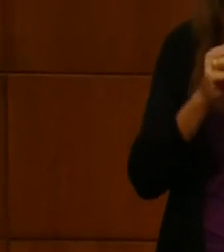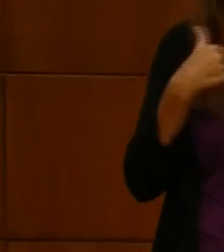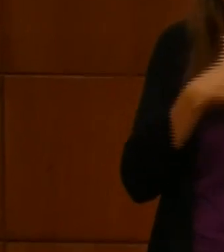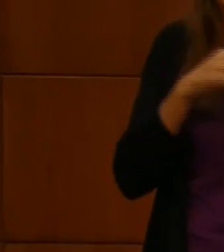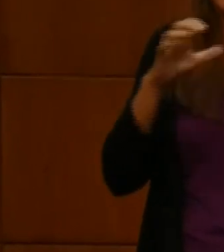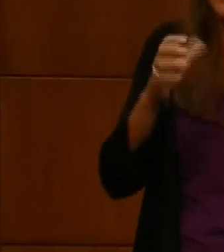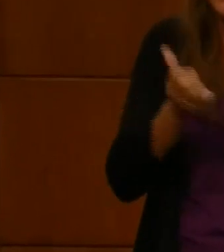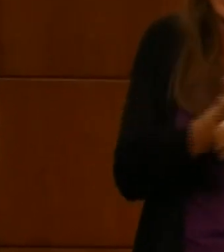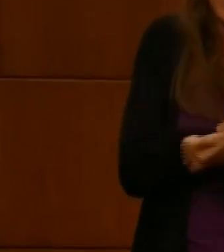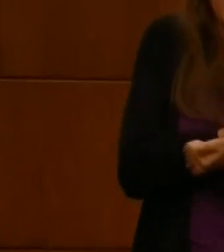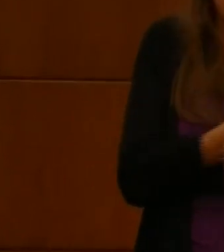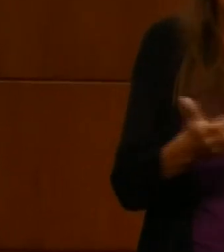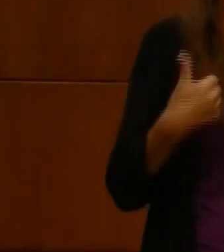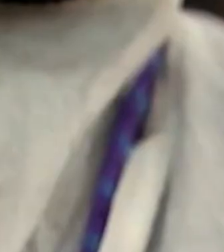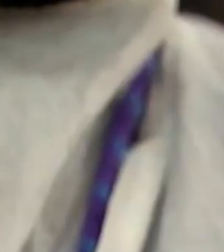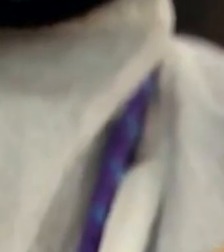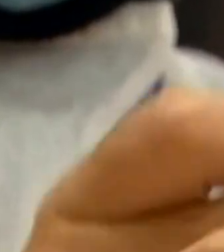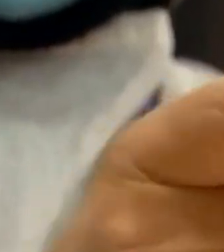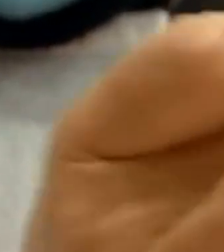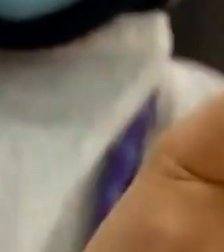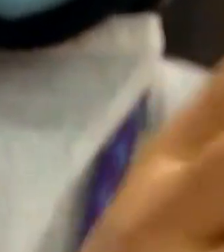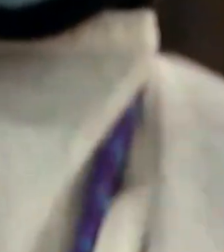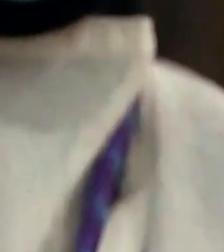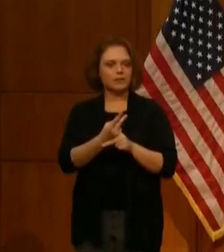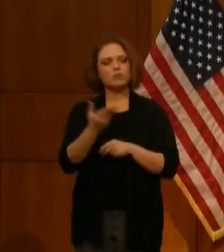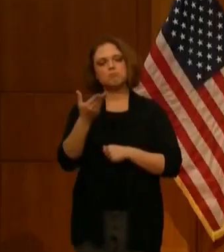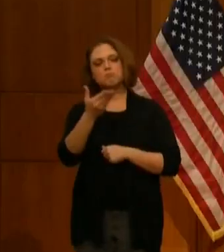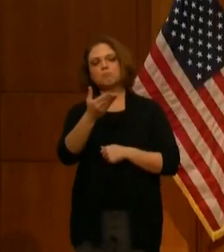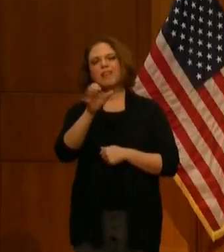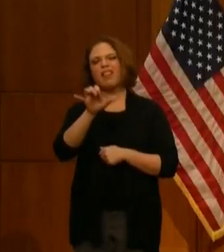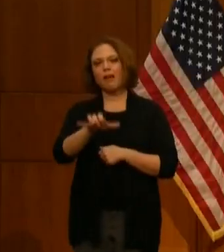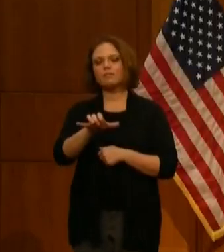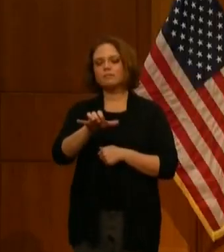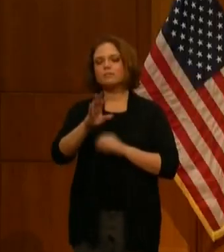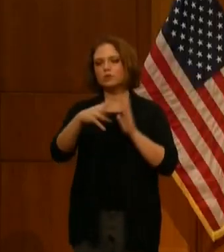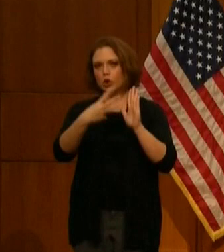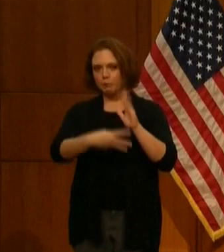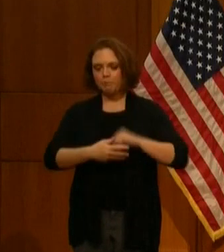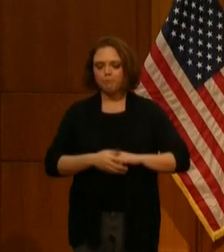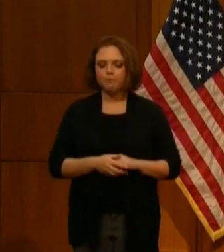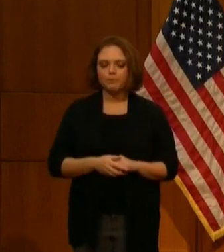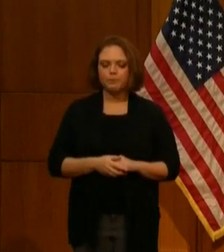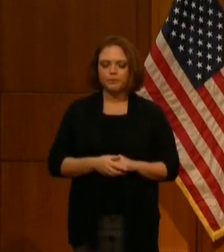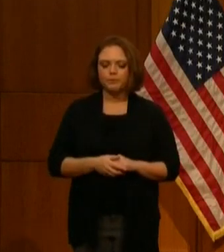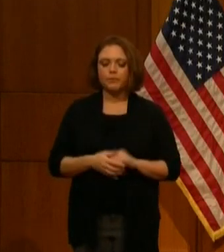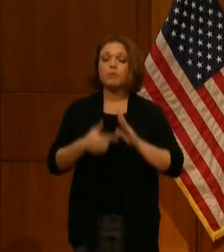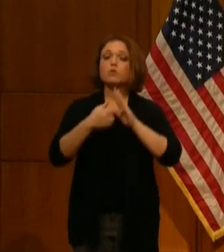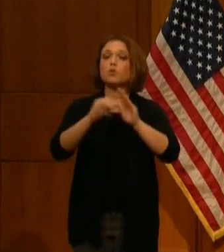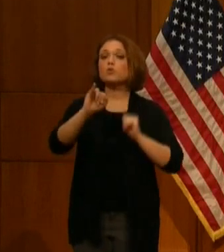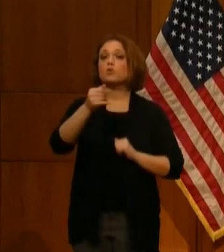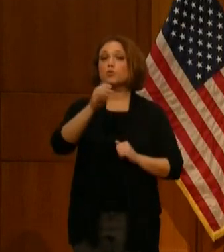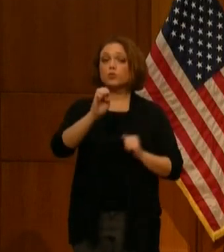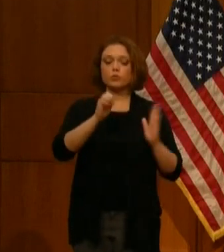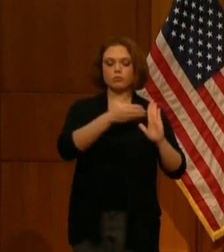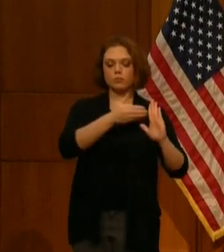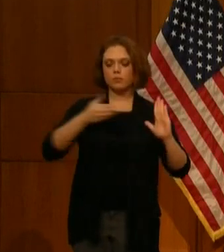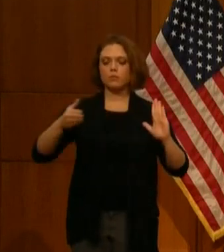LEADING TONIGHT TO COBY CONFUSION AND BOOSTER BLUNDERS. THERE IS CONFUSION IN